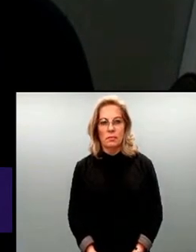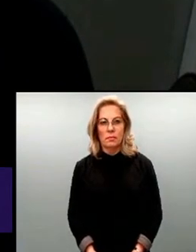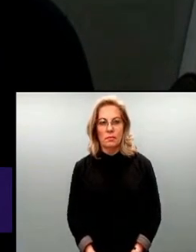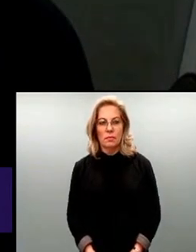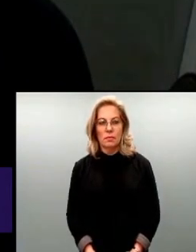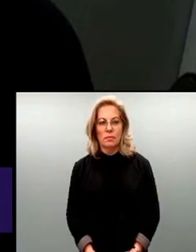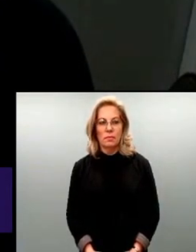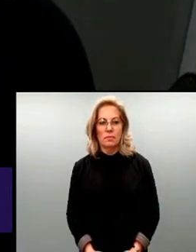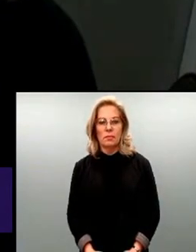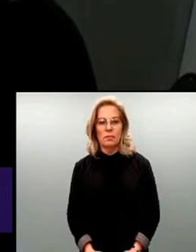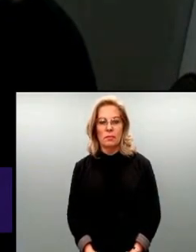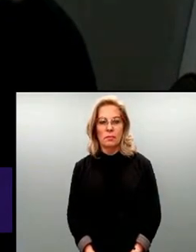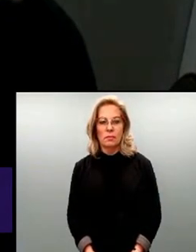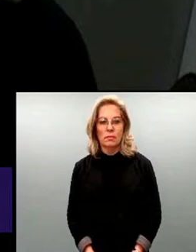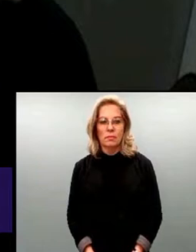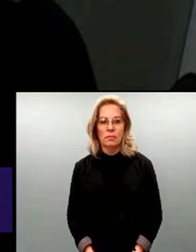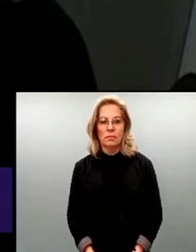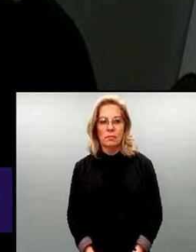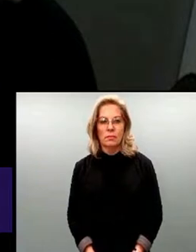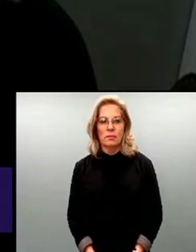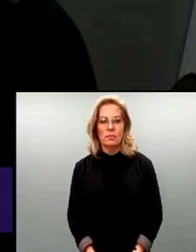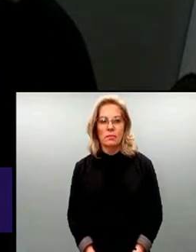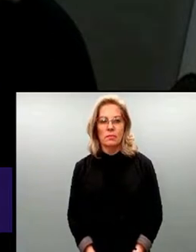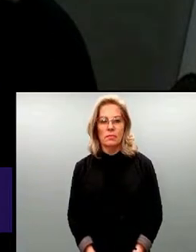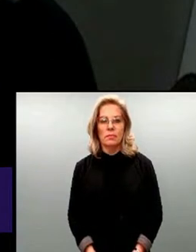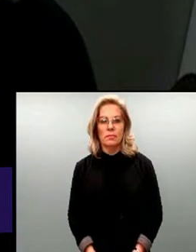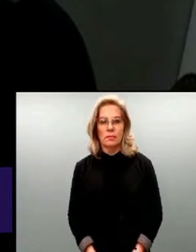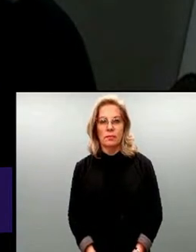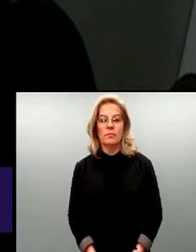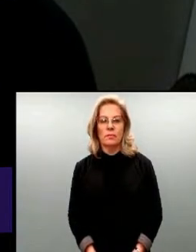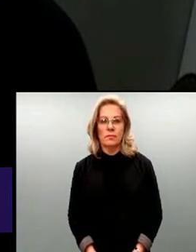It's terrifying, and it should not happen. But I've seen it happen so many times, and it's dreadful.